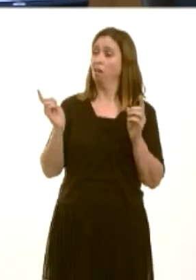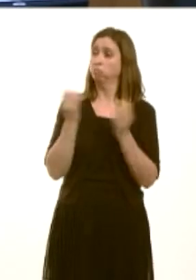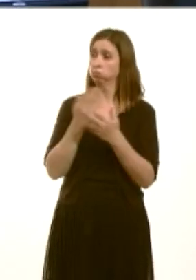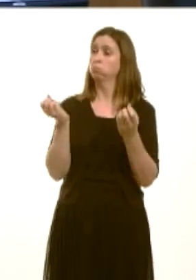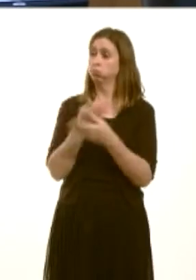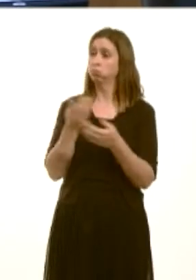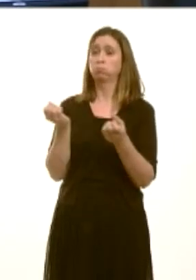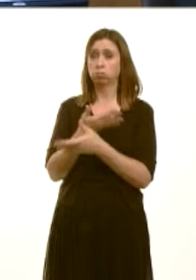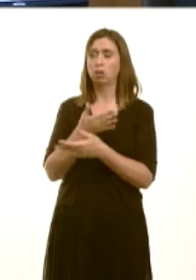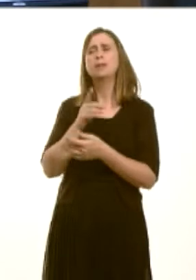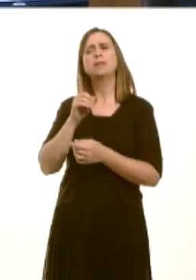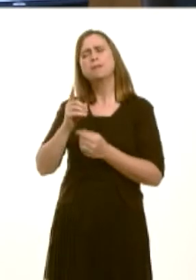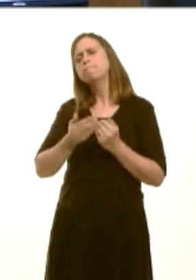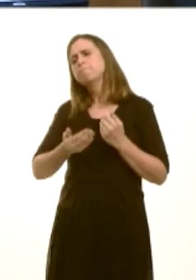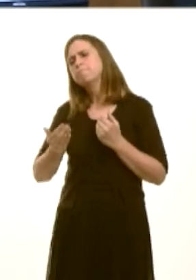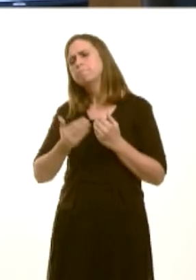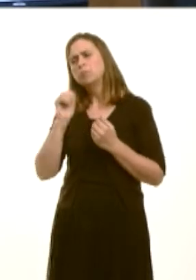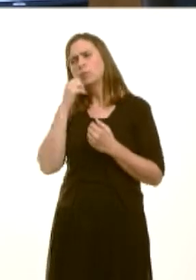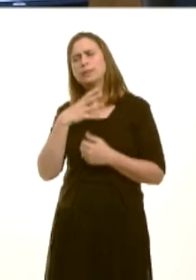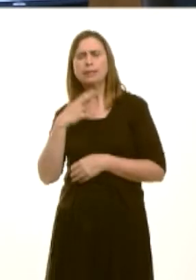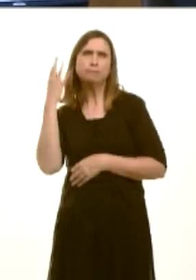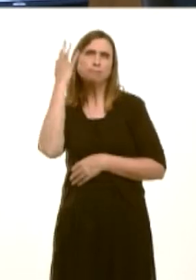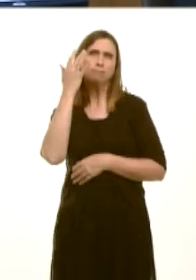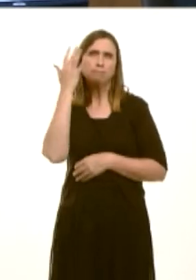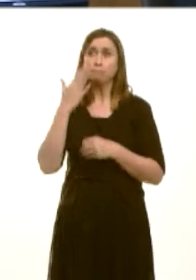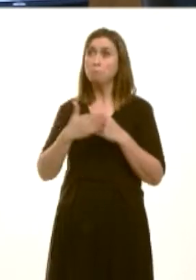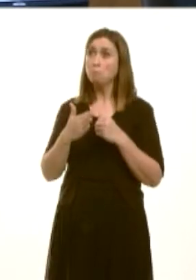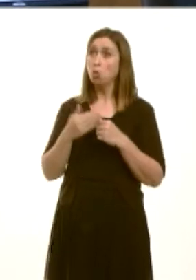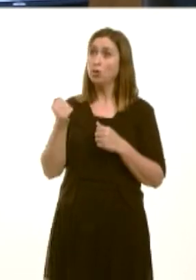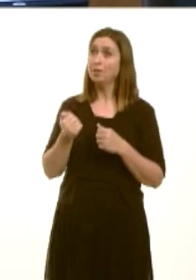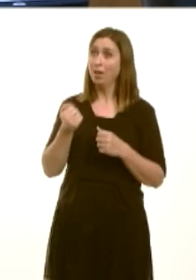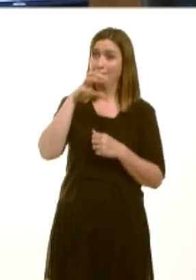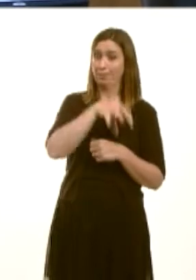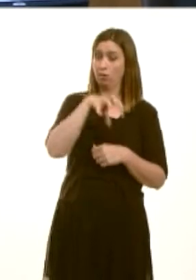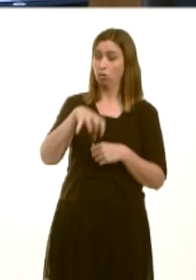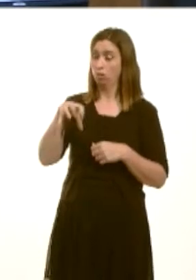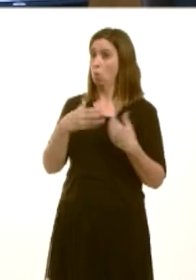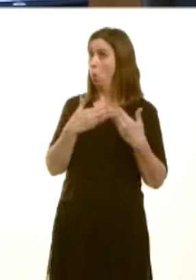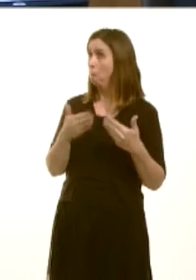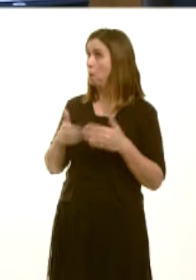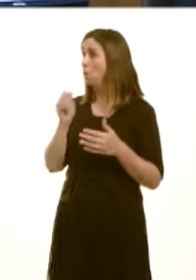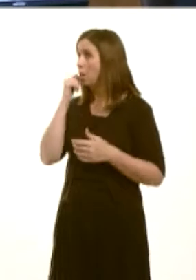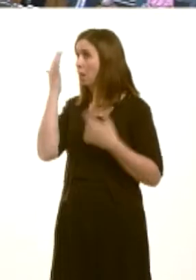consideration will need to be given to see whether more stations can be opened. Y Llywydd / The Presiding Officer: We now move to questions from the party leaders,